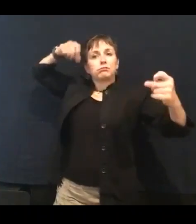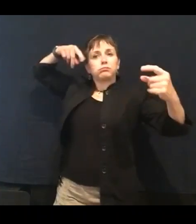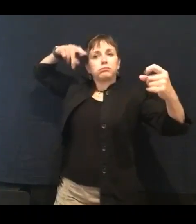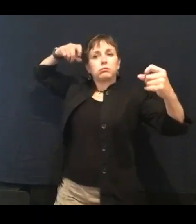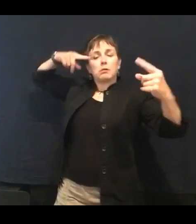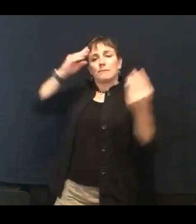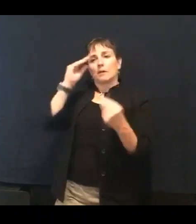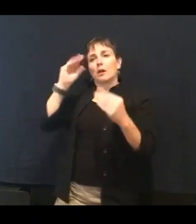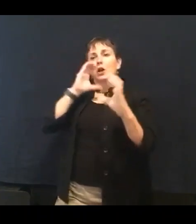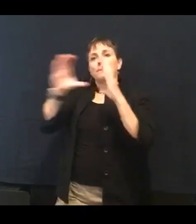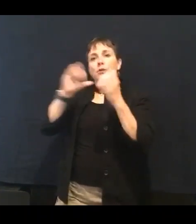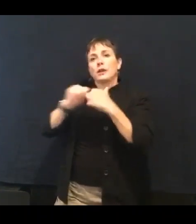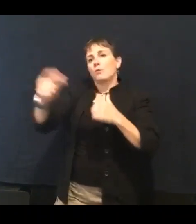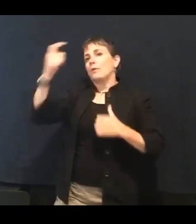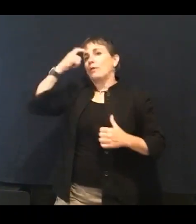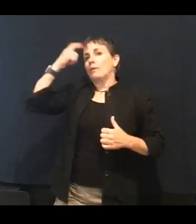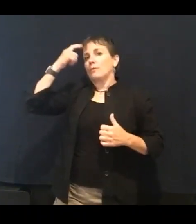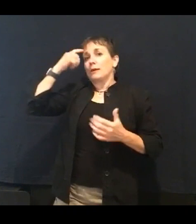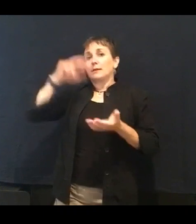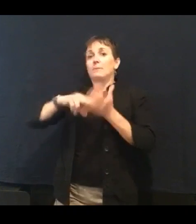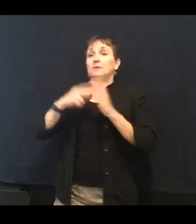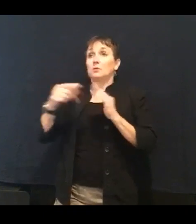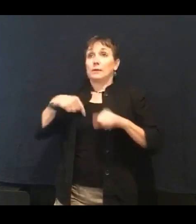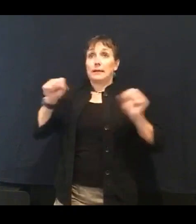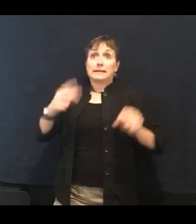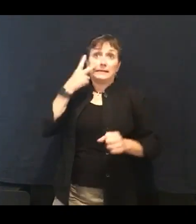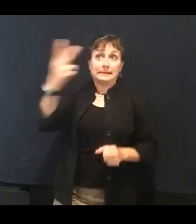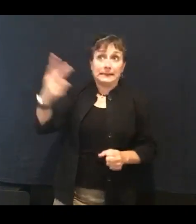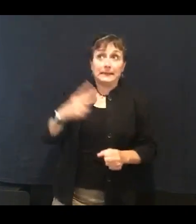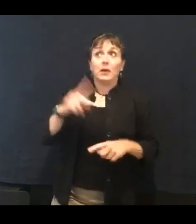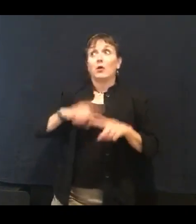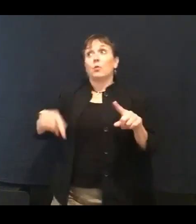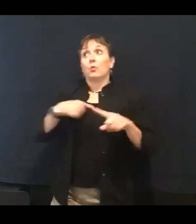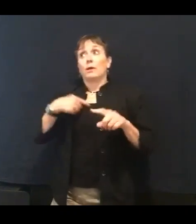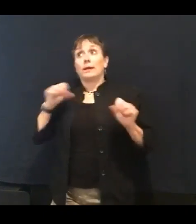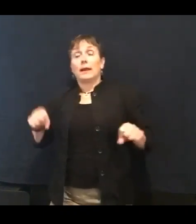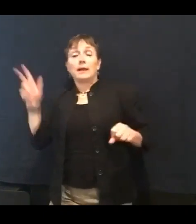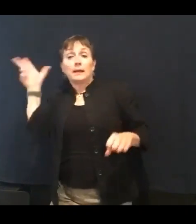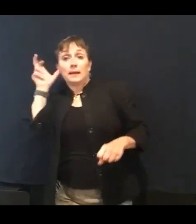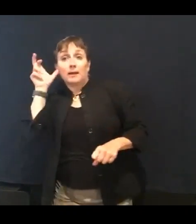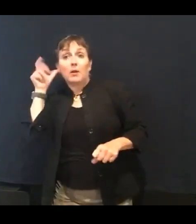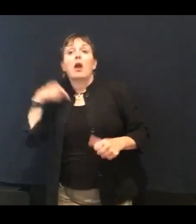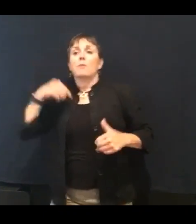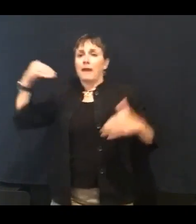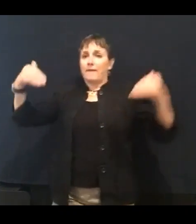us to see, hear and balance. We believe that clarin-1 plays a crucial role